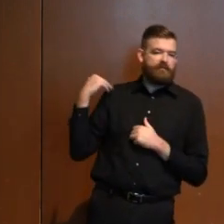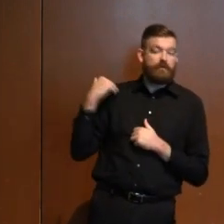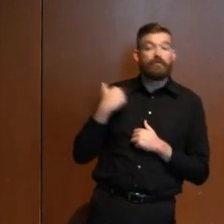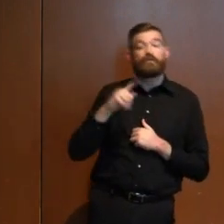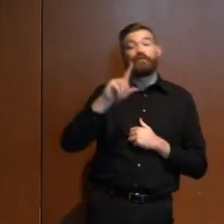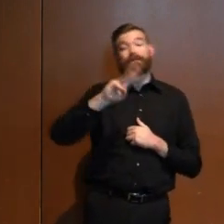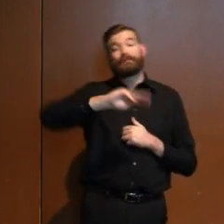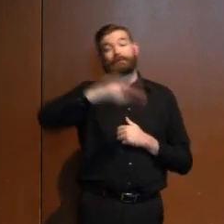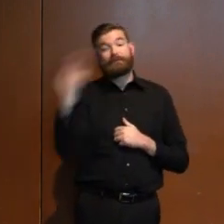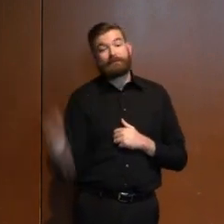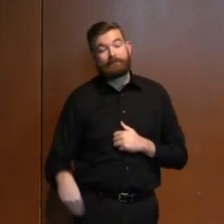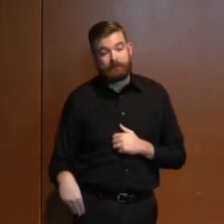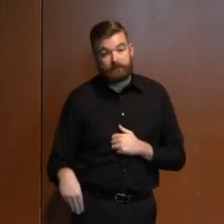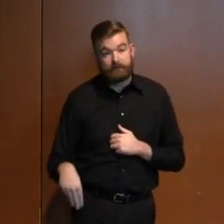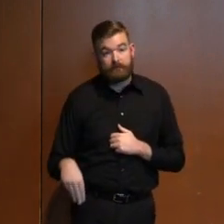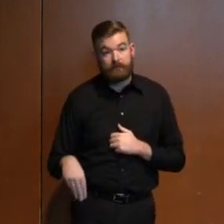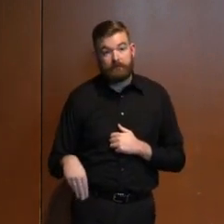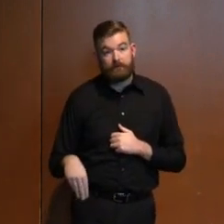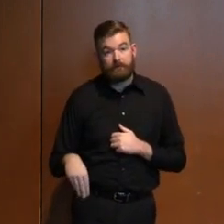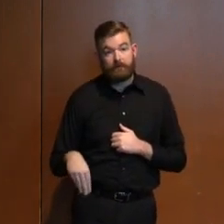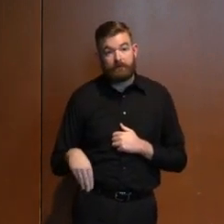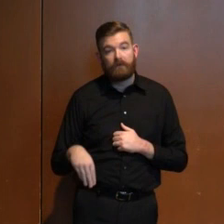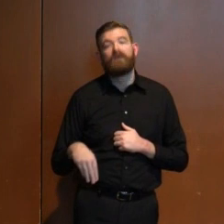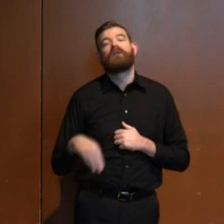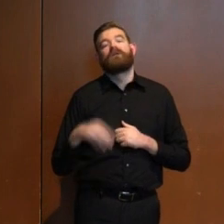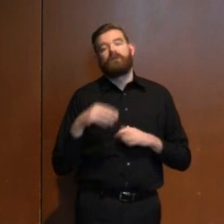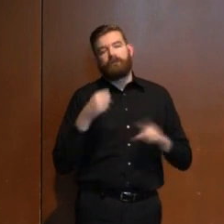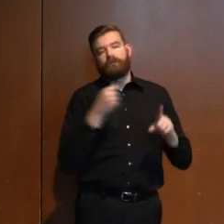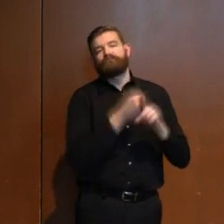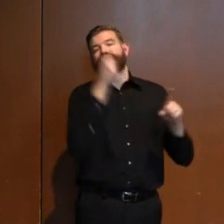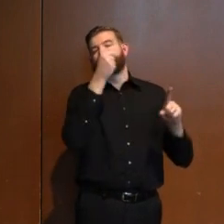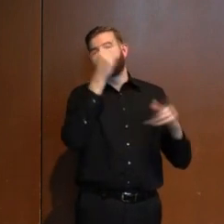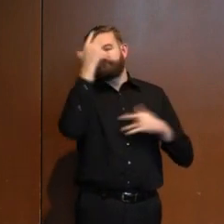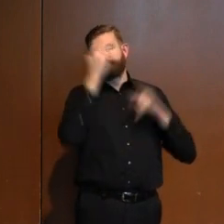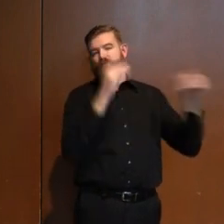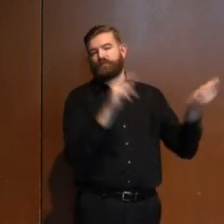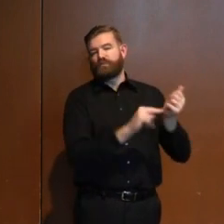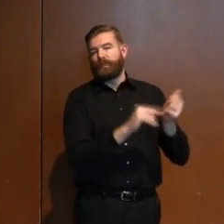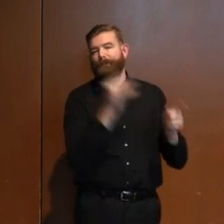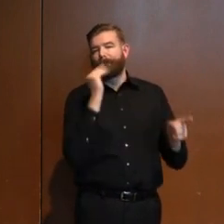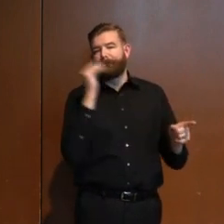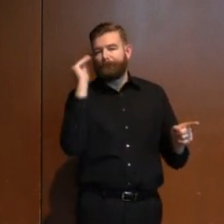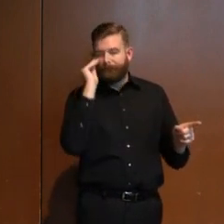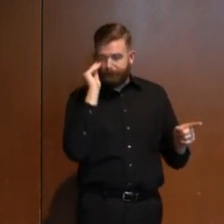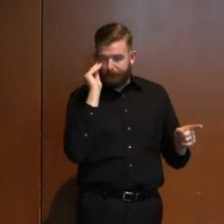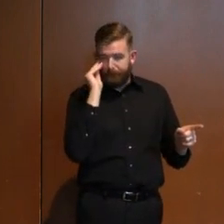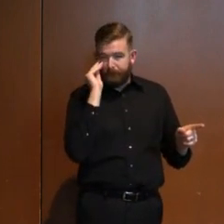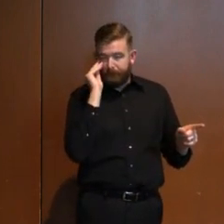48% AT THIS POINT DOCUMENT UNDERLYING CARDIOVASCULAR DISEASE AND OBESITY.